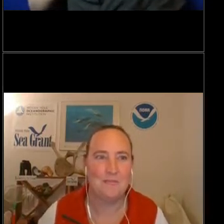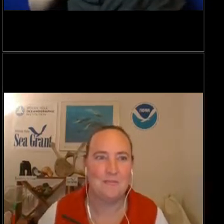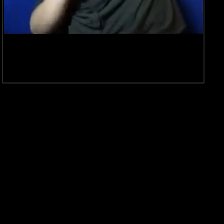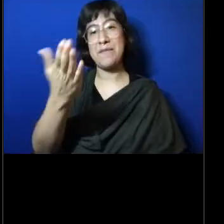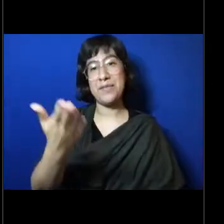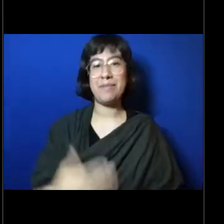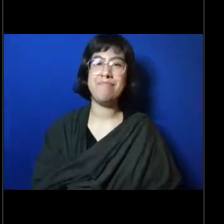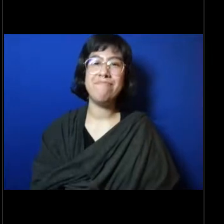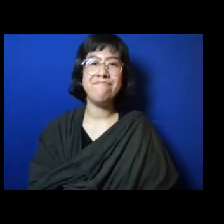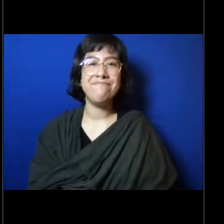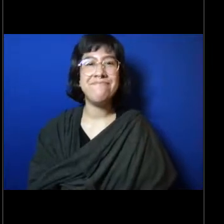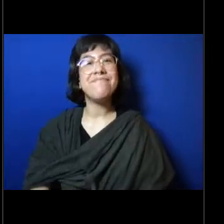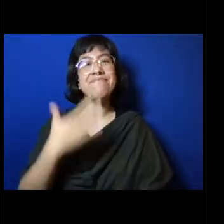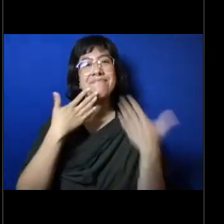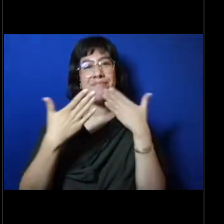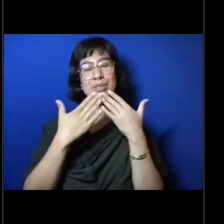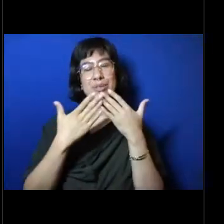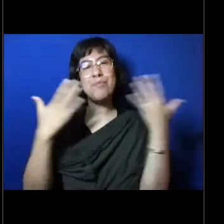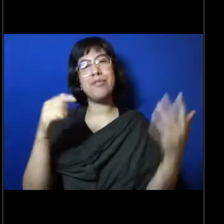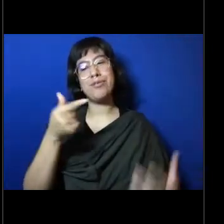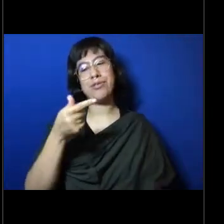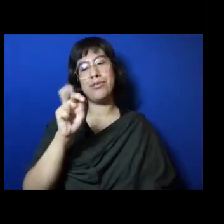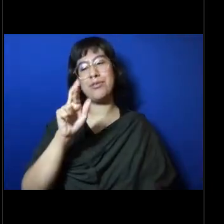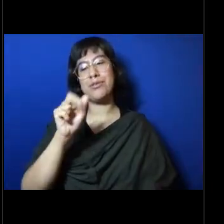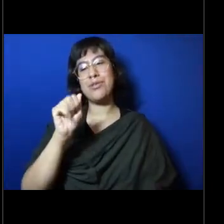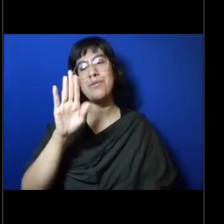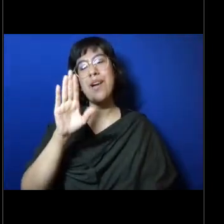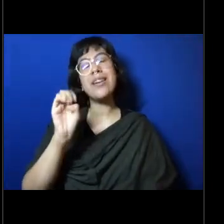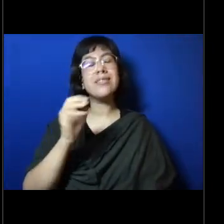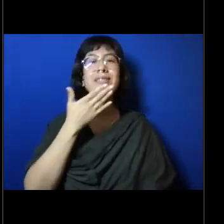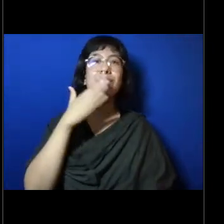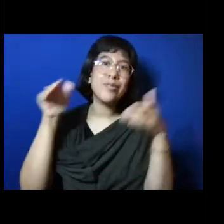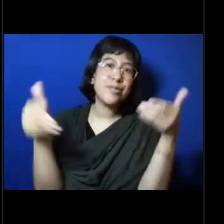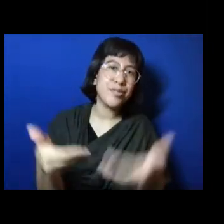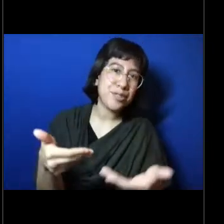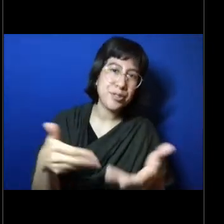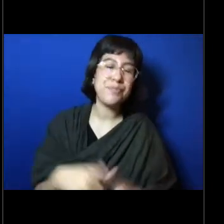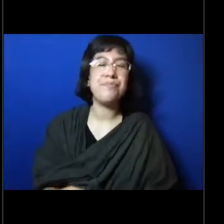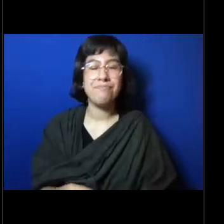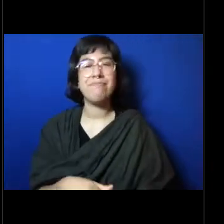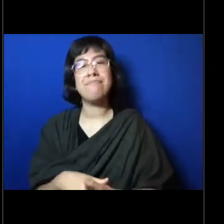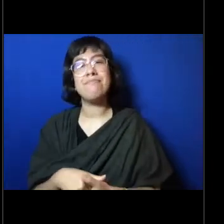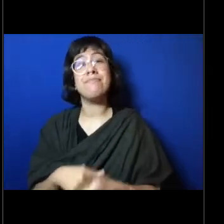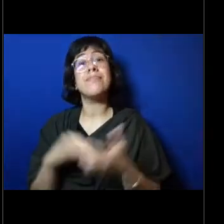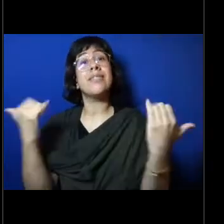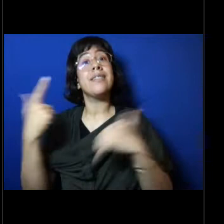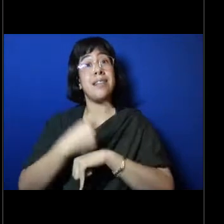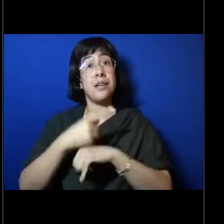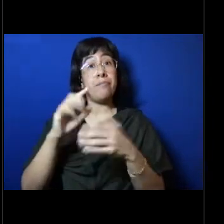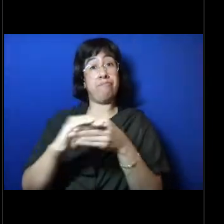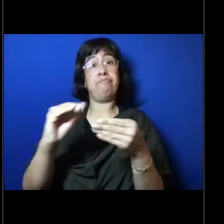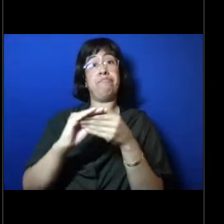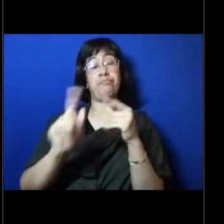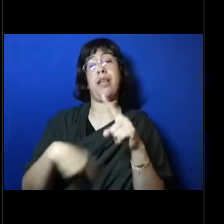All right. Thanks very much Grace. Great introduction. Today I'm going to talk a little bit about the work that we do